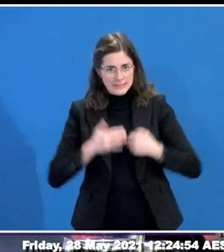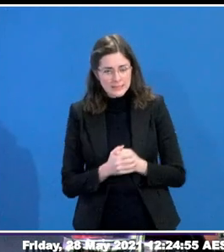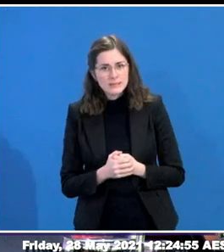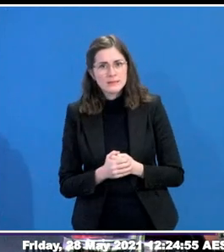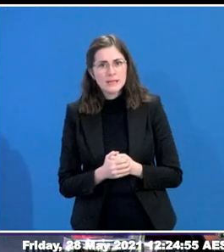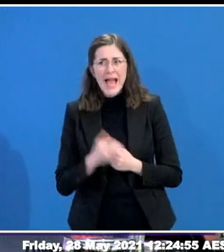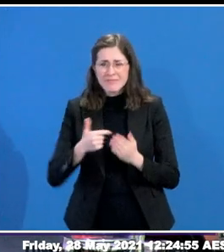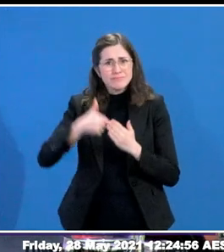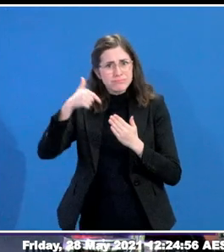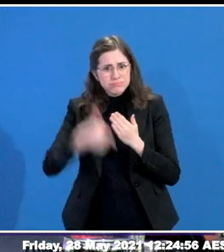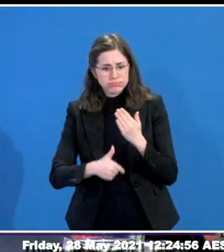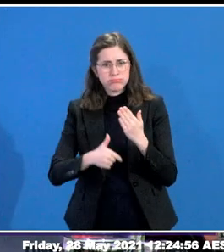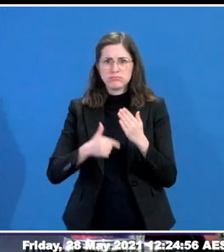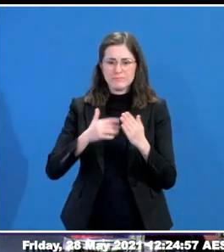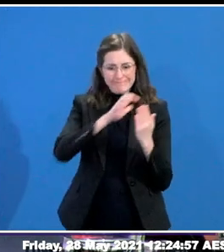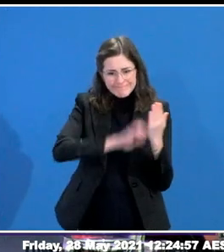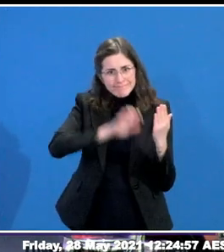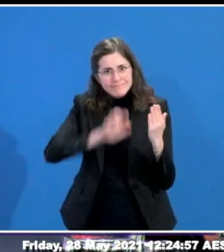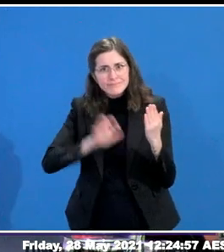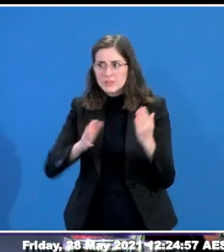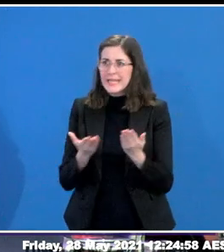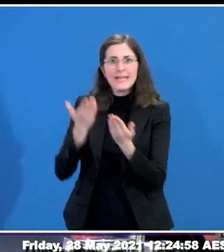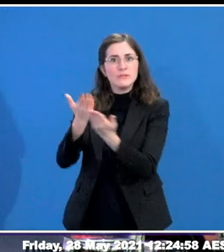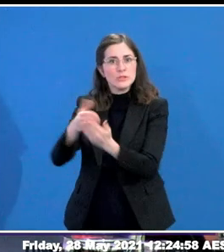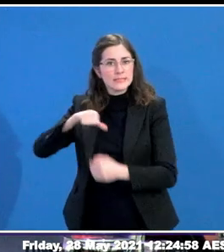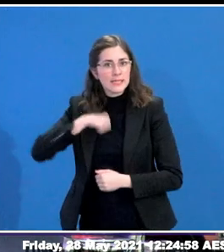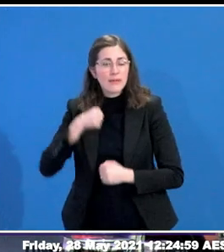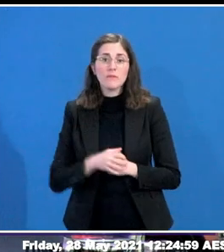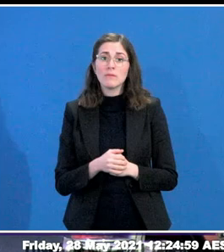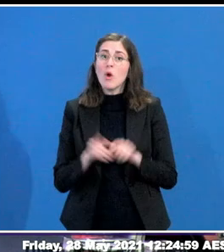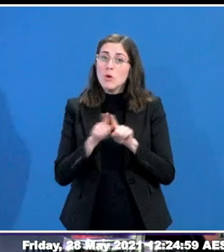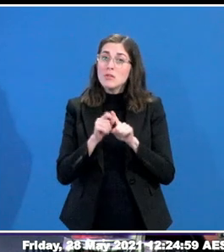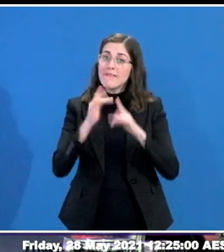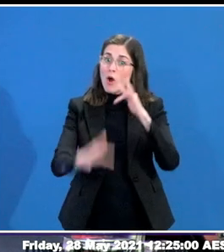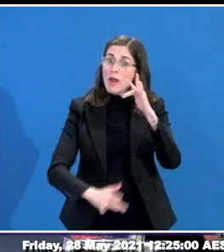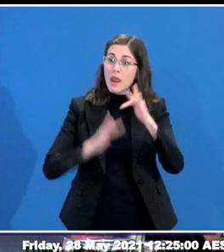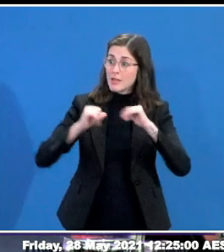construction, and we have online training as well as face-to-face training.